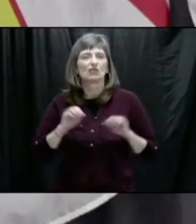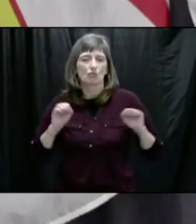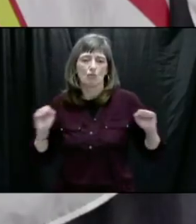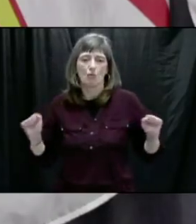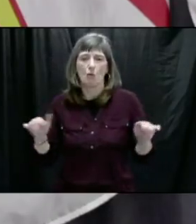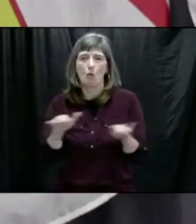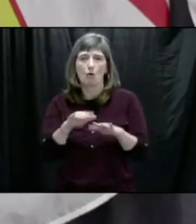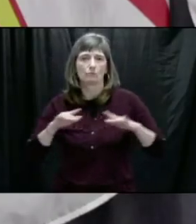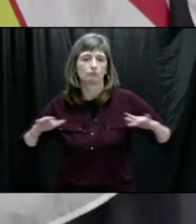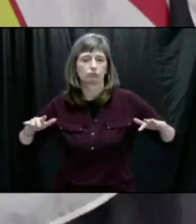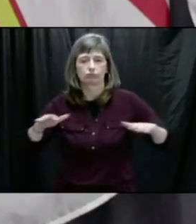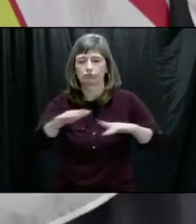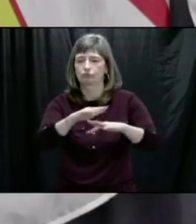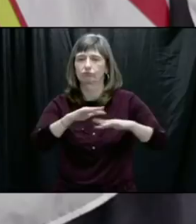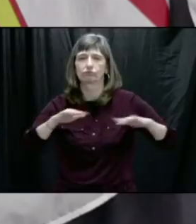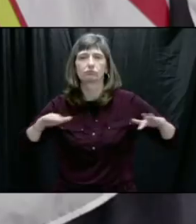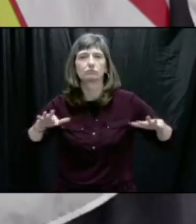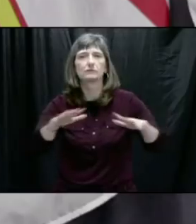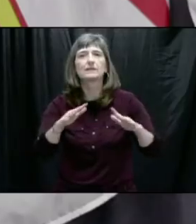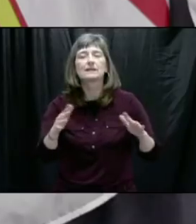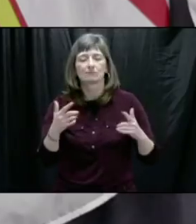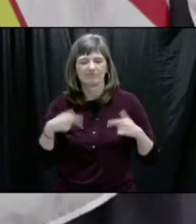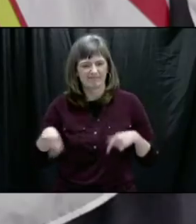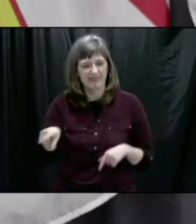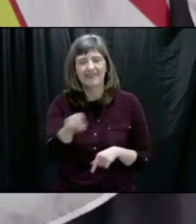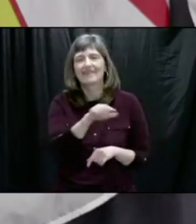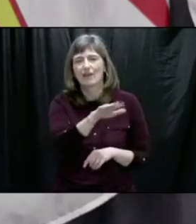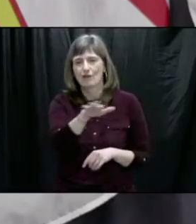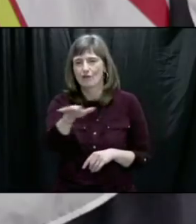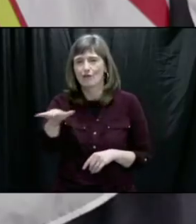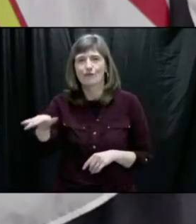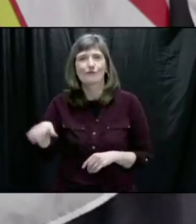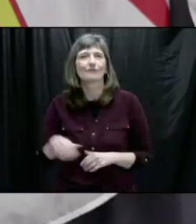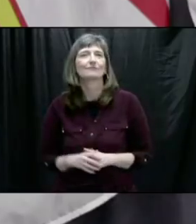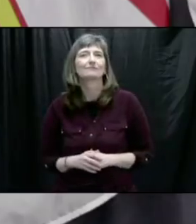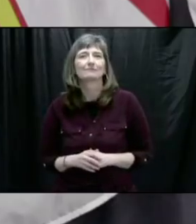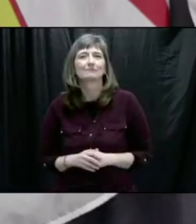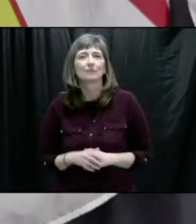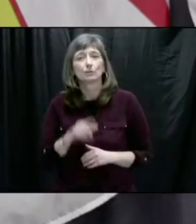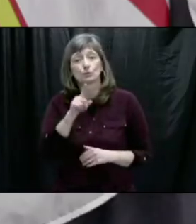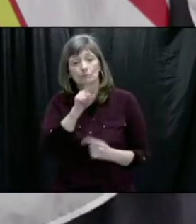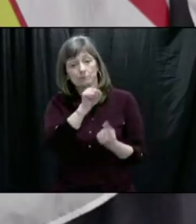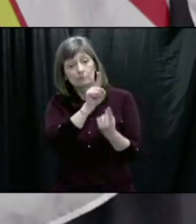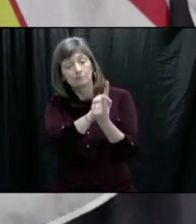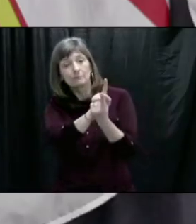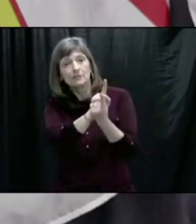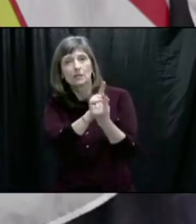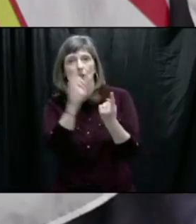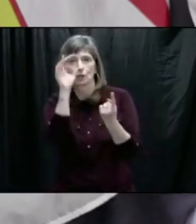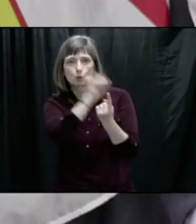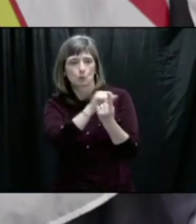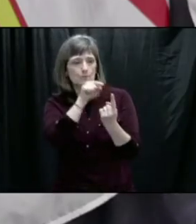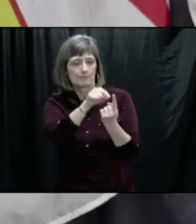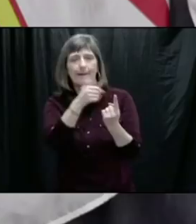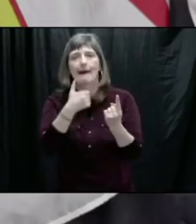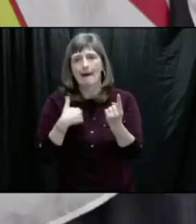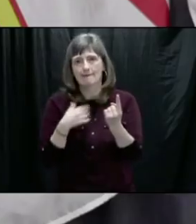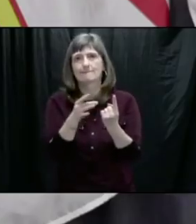DEER LAKE, IT'S EVERYWHERE.